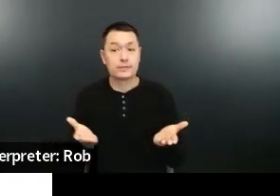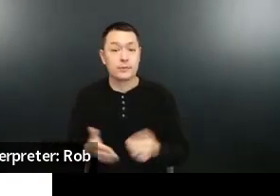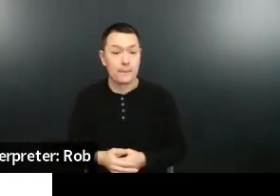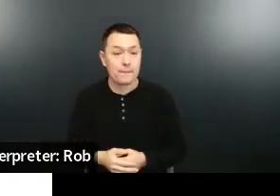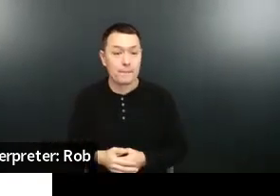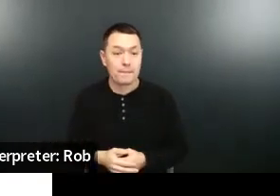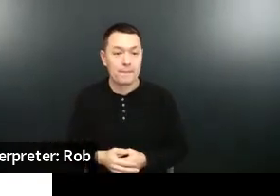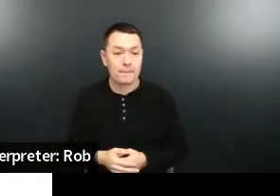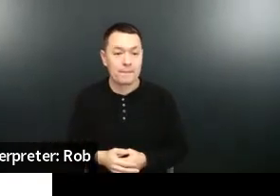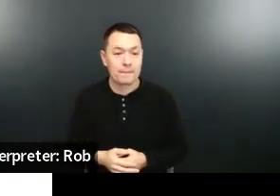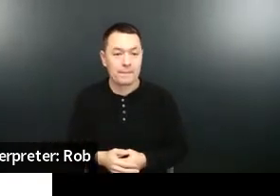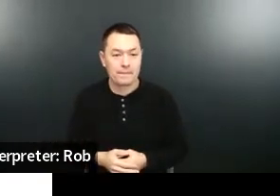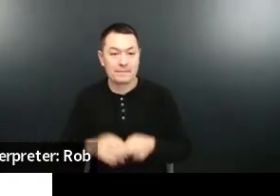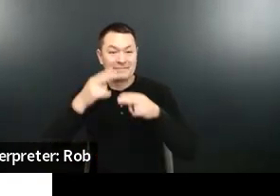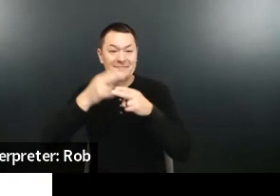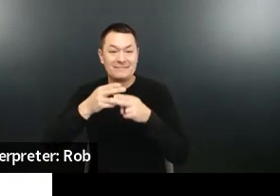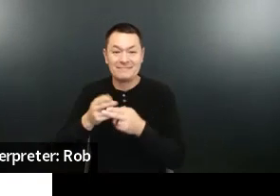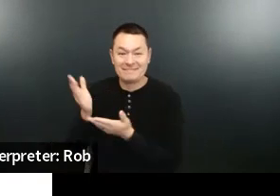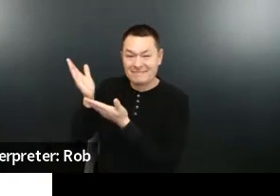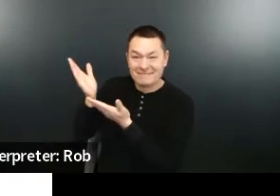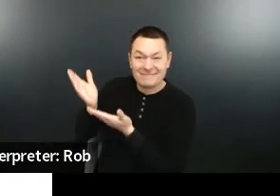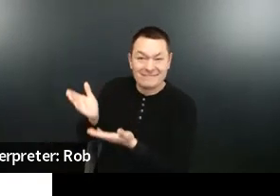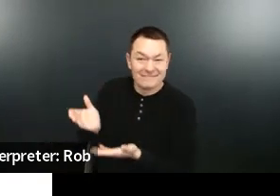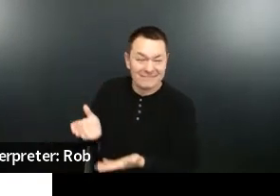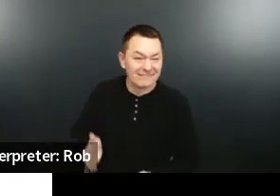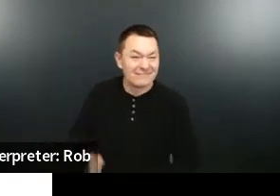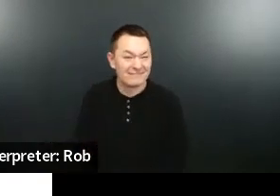Lili Gao, myself, Charles Kralowec, Dee Cetin-Berber,